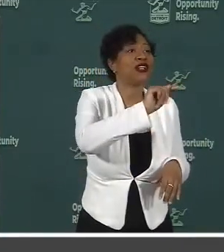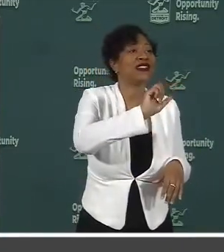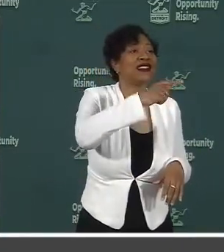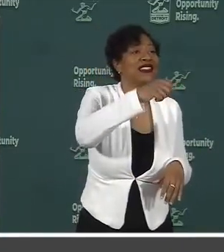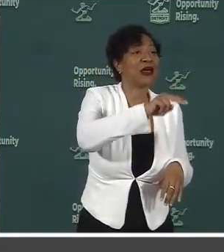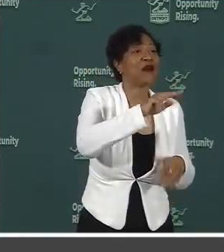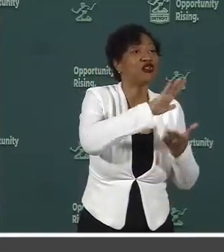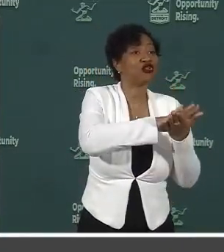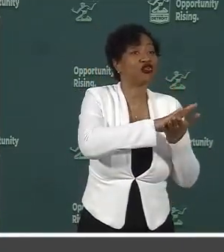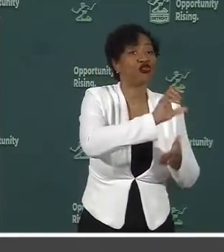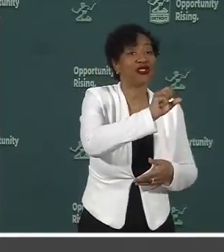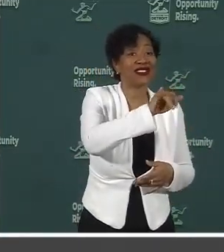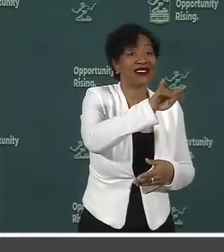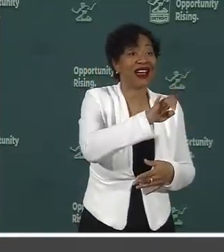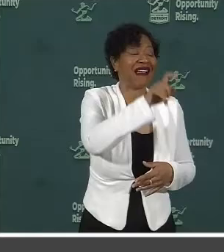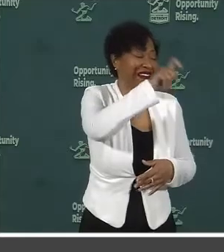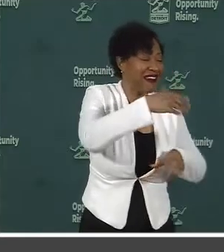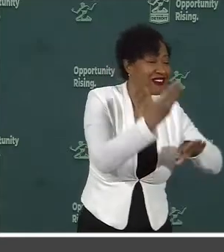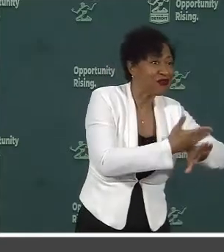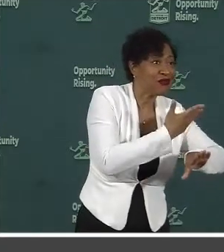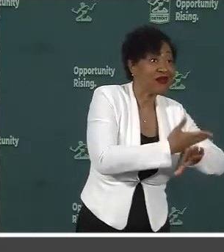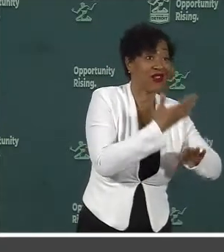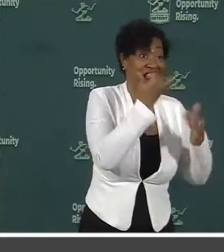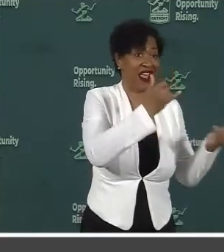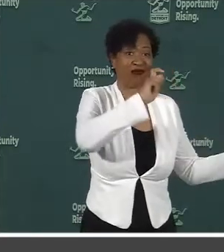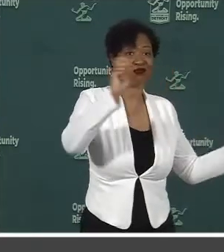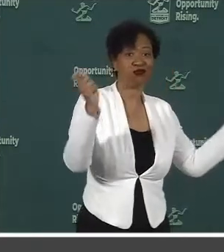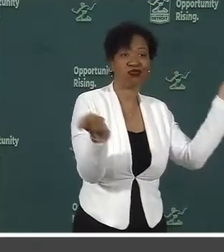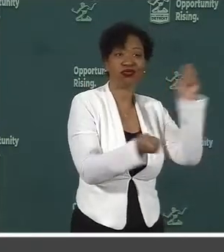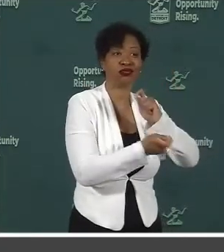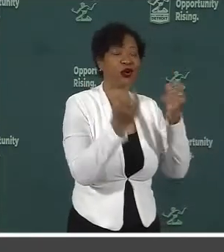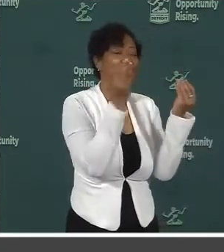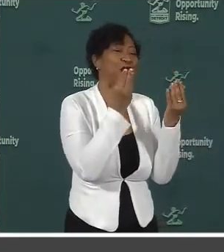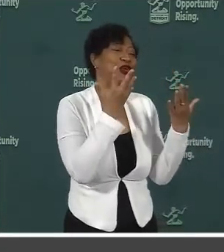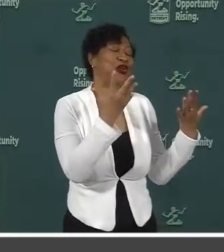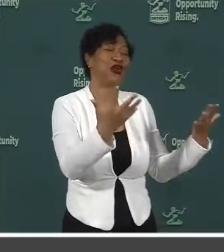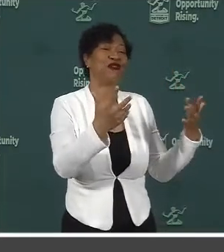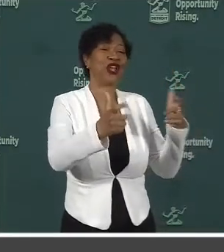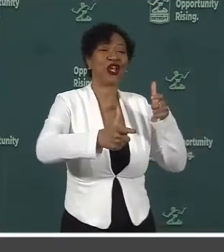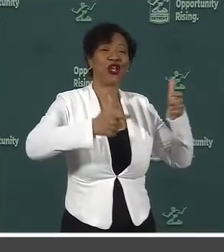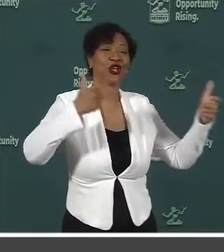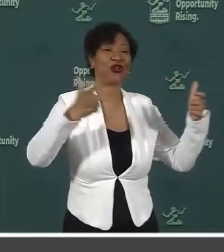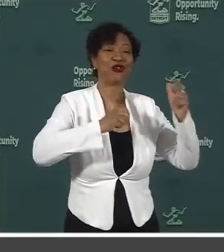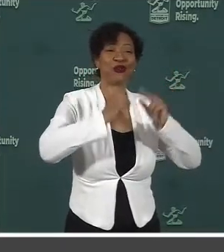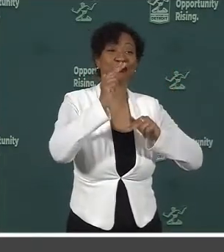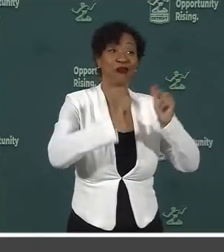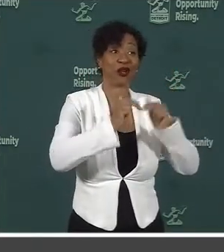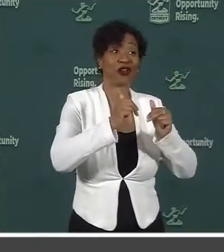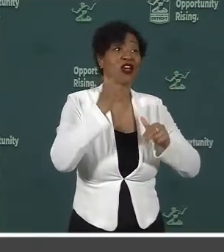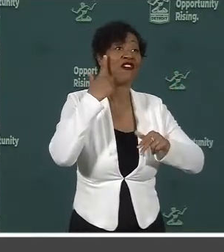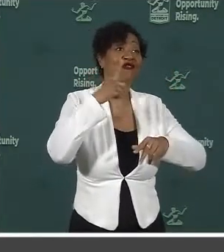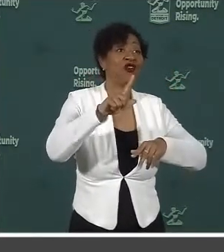DEVELOPMENT WHAT WE HAVE NOW IS A HUGE BUILDING TRADES TRAINING CENTER LOCATED IN THE CITY OF